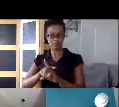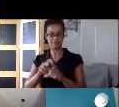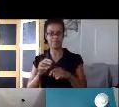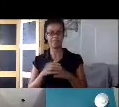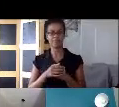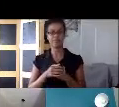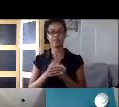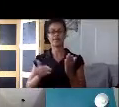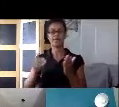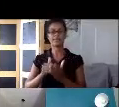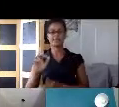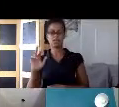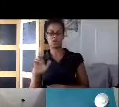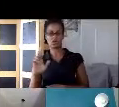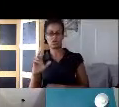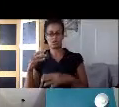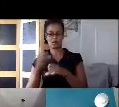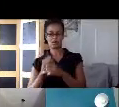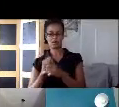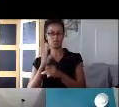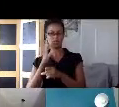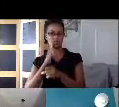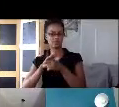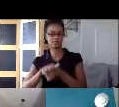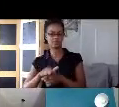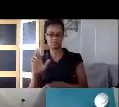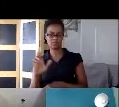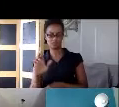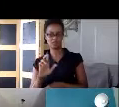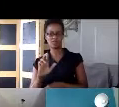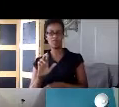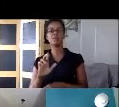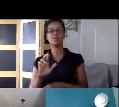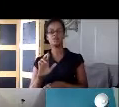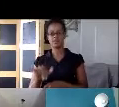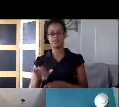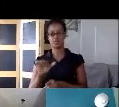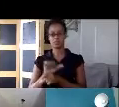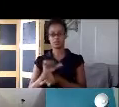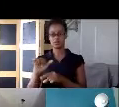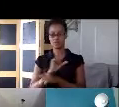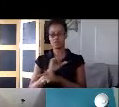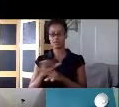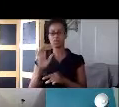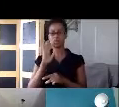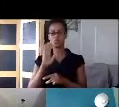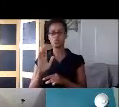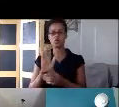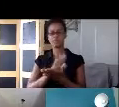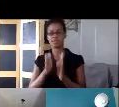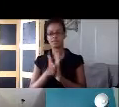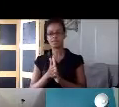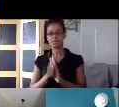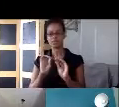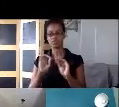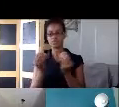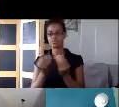frameworks can create a more equitable organization, and we'll really talk about why that's important.